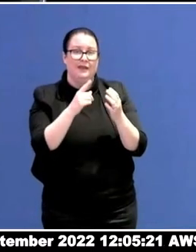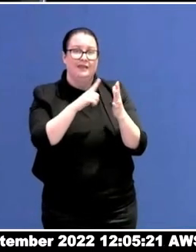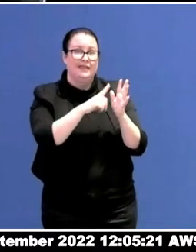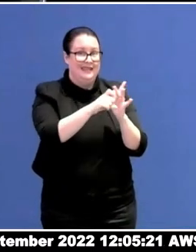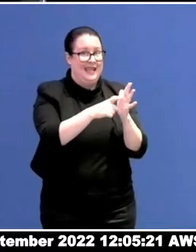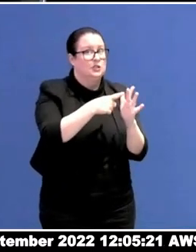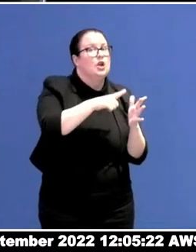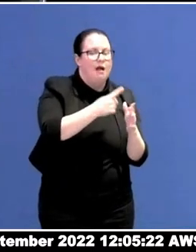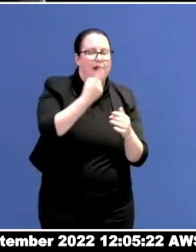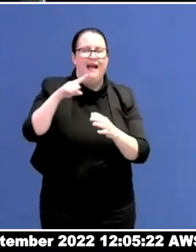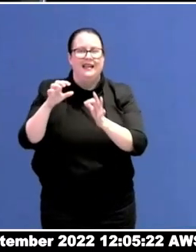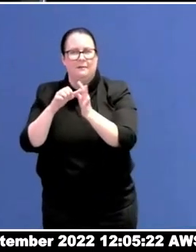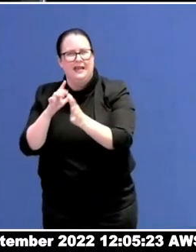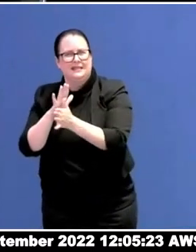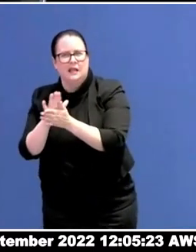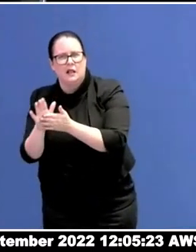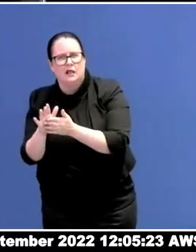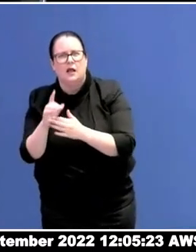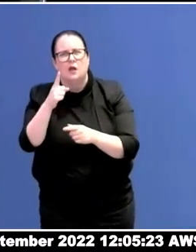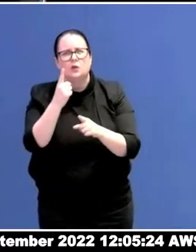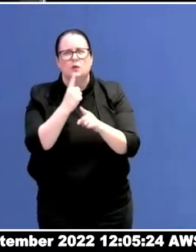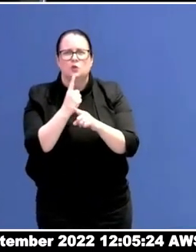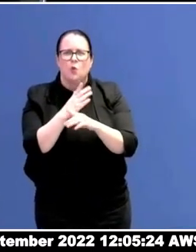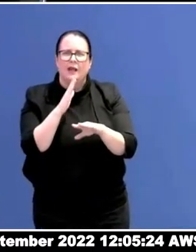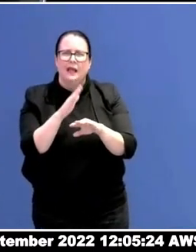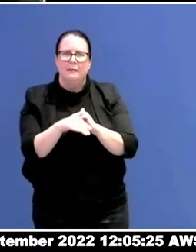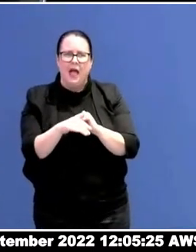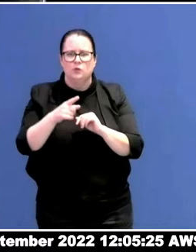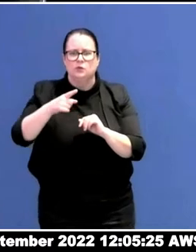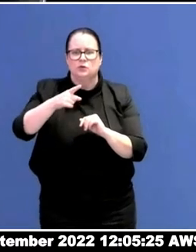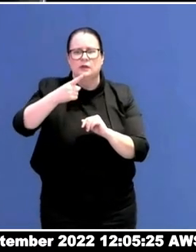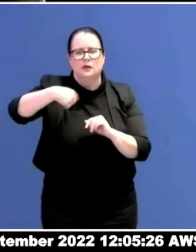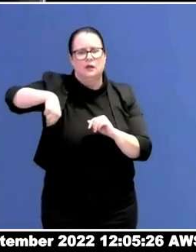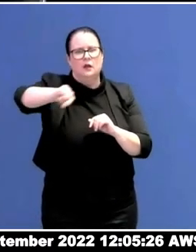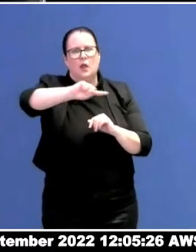You talked about relationships and that you were known to people in the prisons, you knew